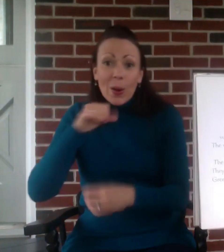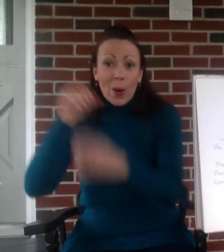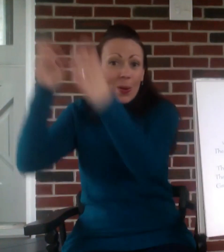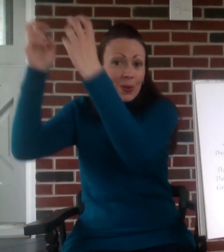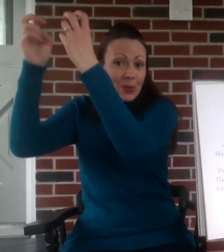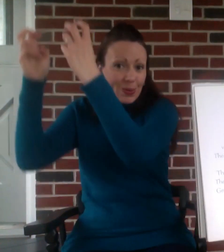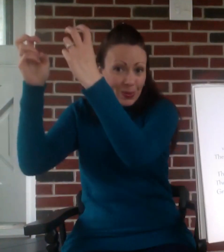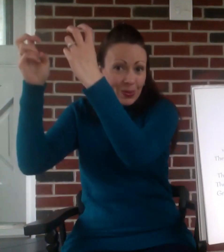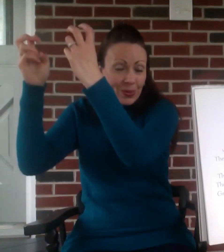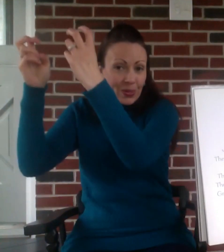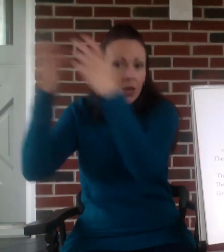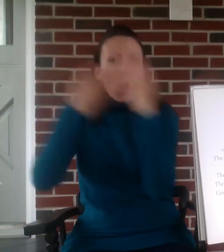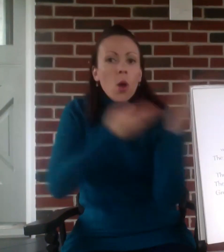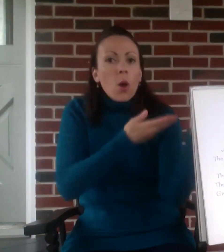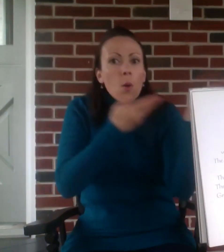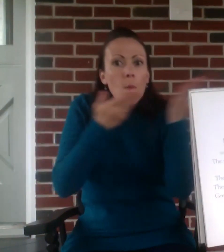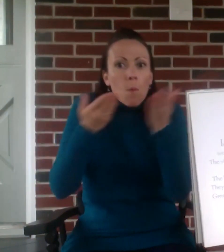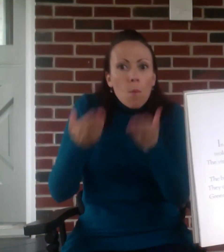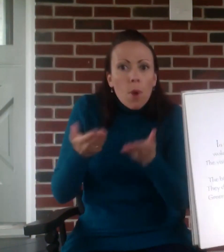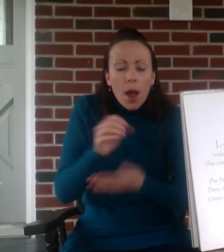The seeds hit the ground, and we see flowers coming up.